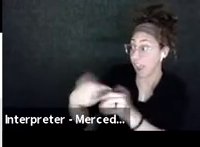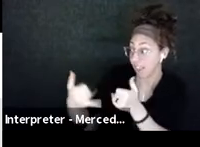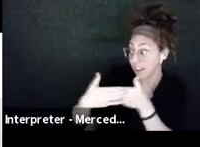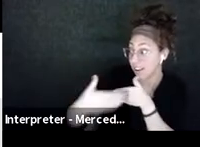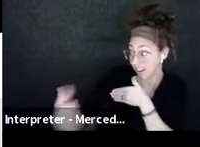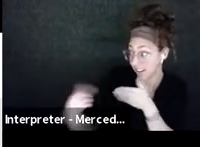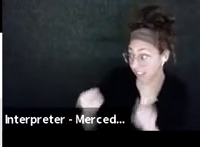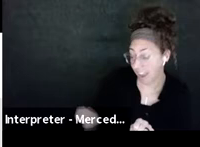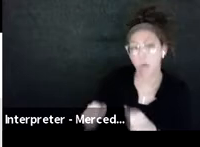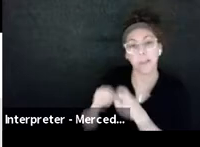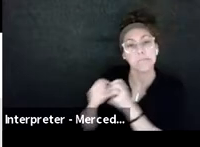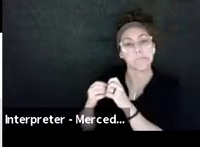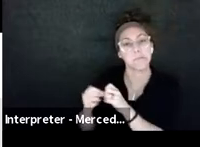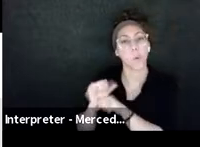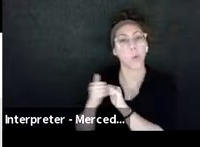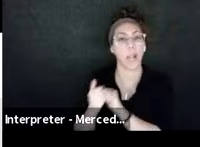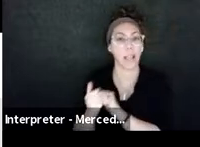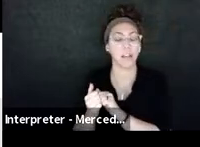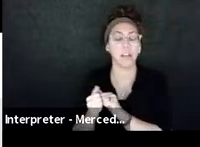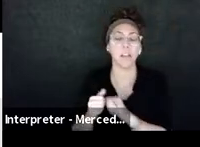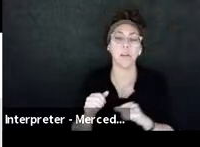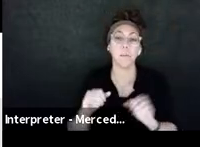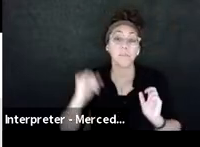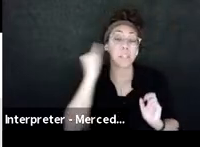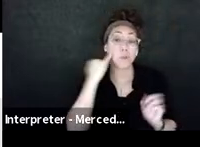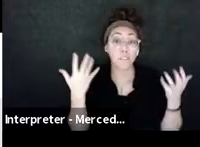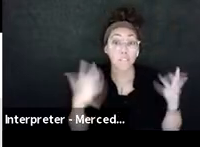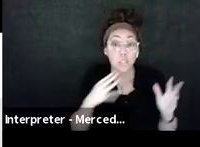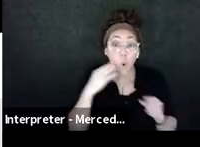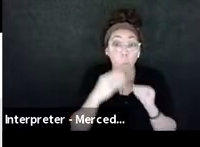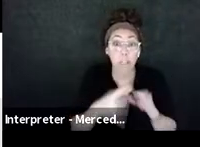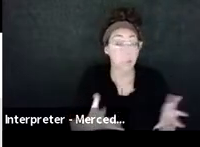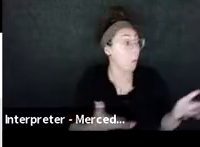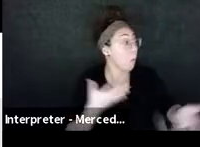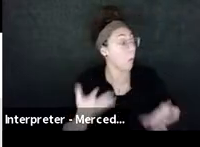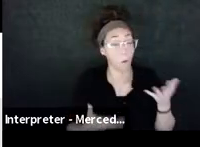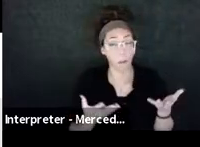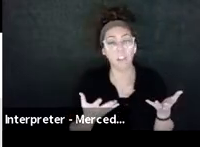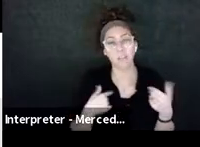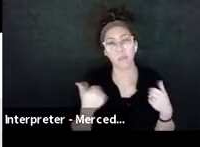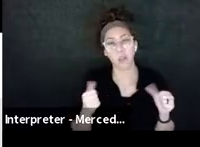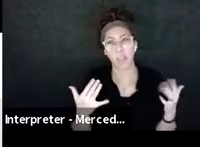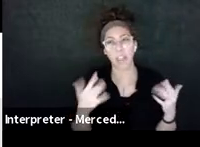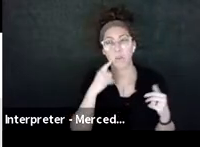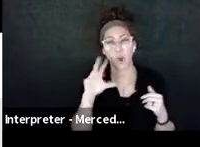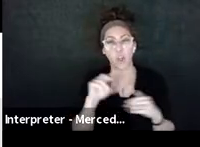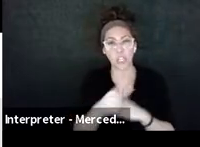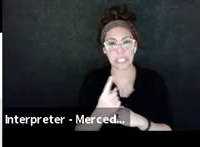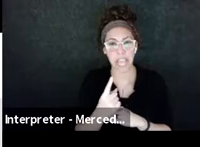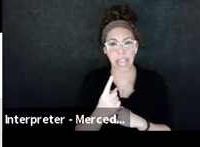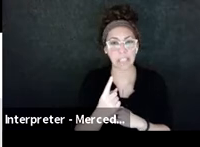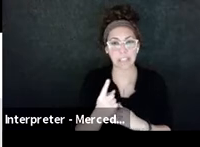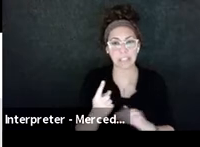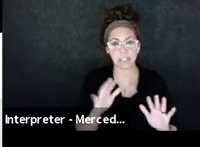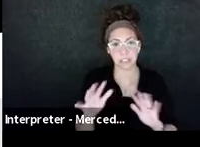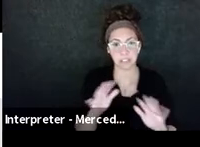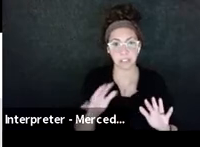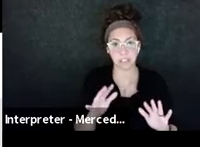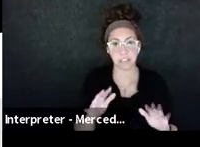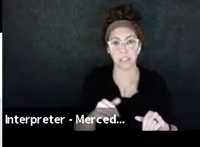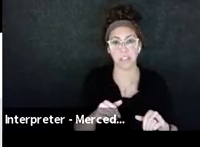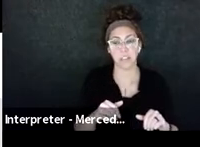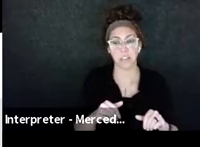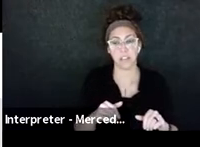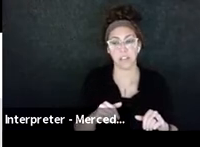maria.rodriguez: If they're already experiencing homelessness. We have usually try to aim for, like, a 30 day window of rapidly accelerating that person back into permanent and safe placement